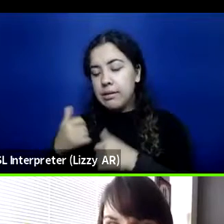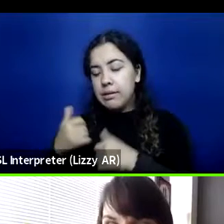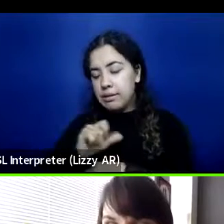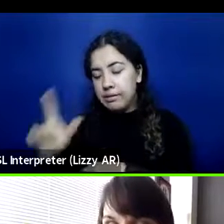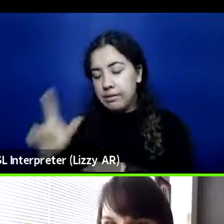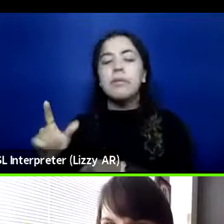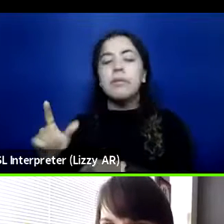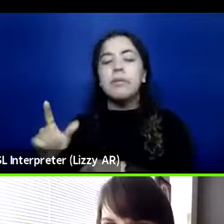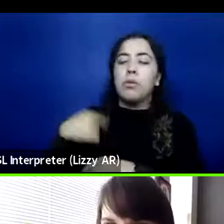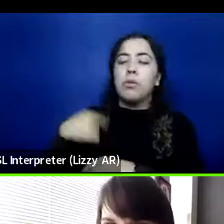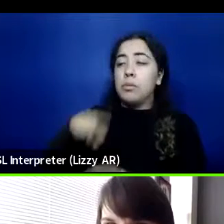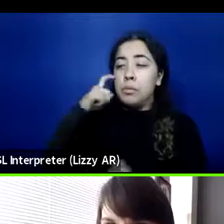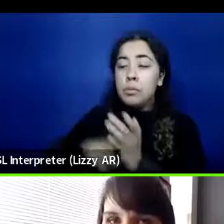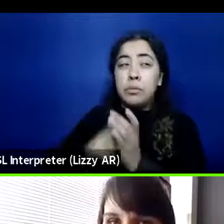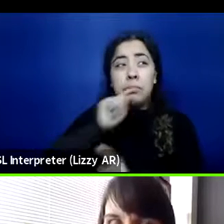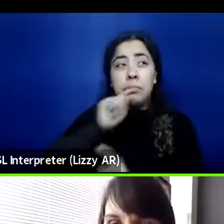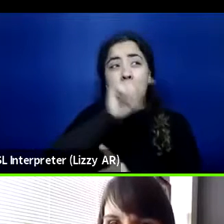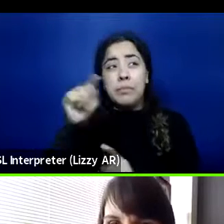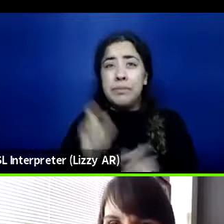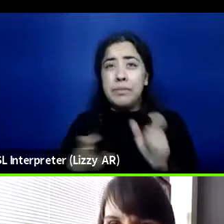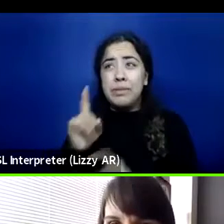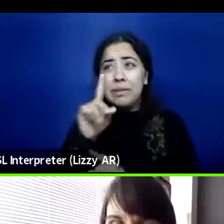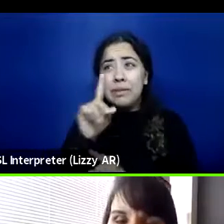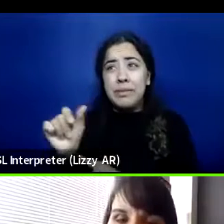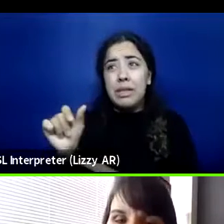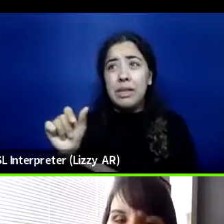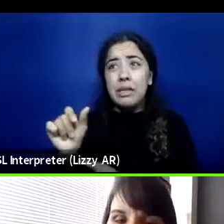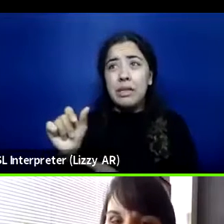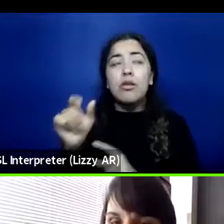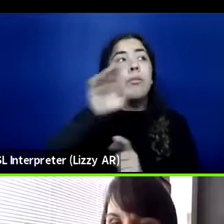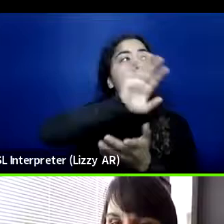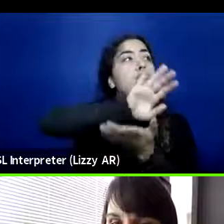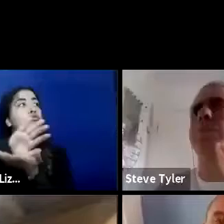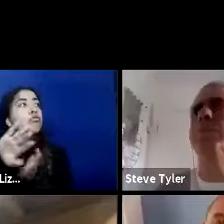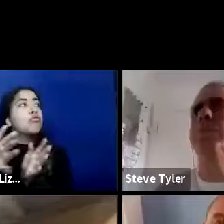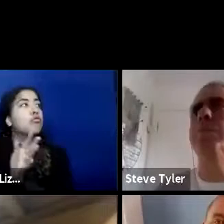Unfortunately, in Chicago, 35% of people with disabilities